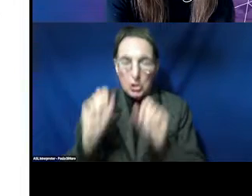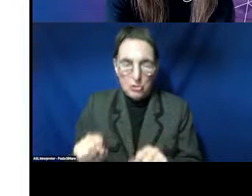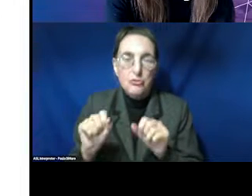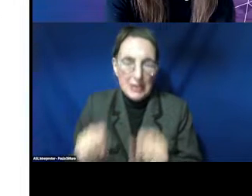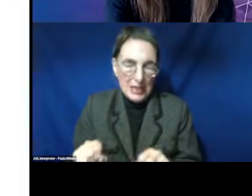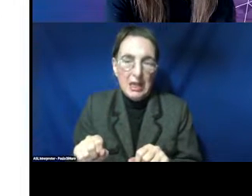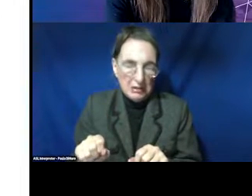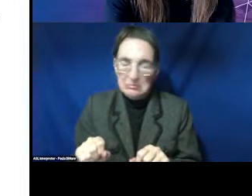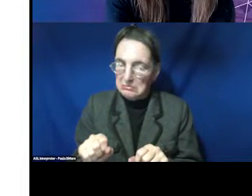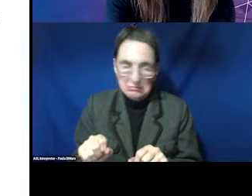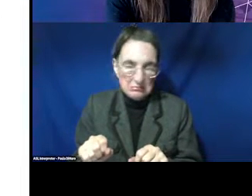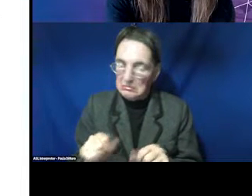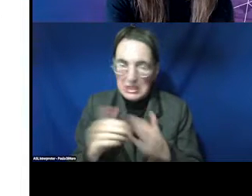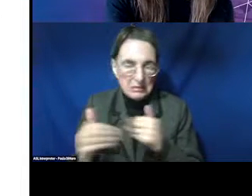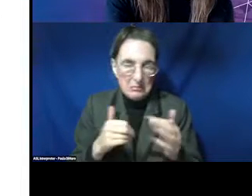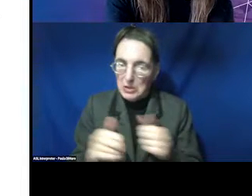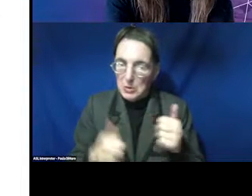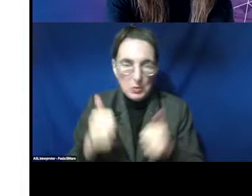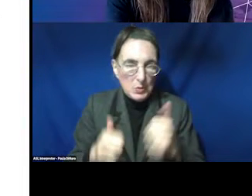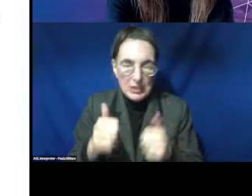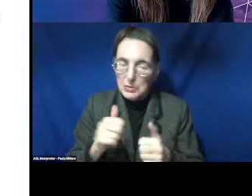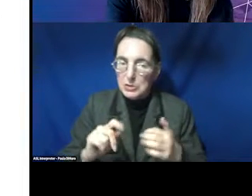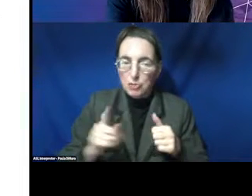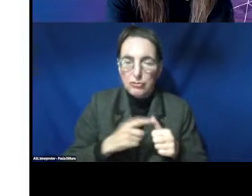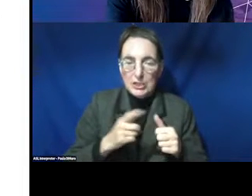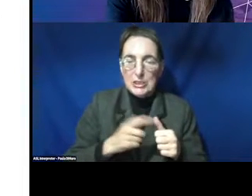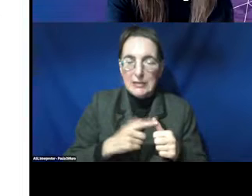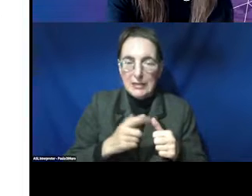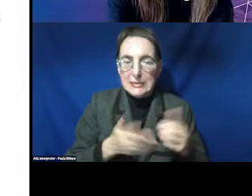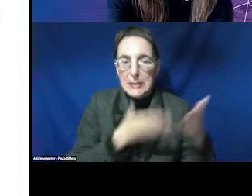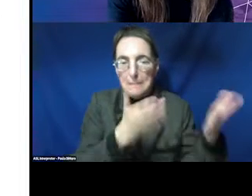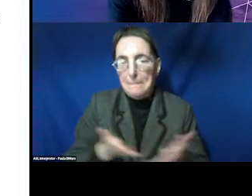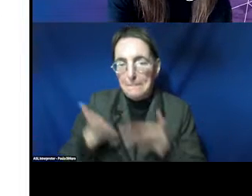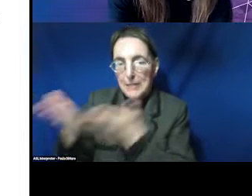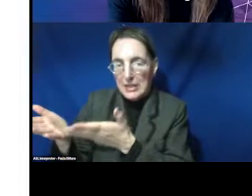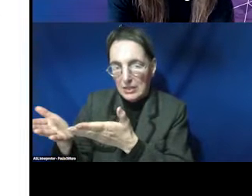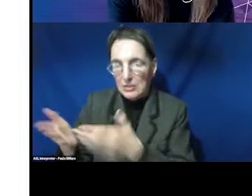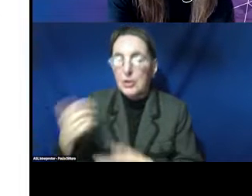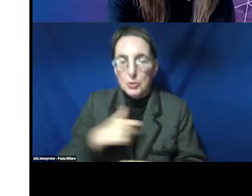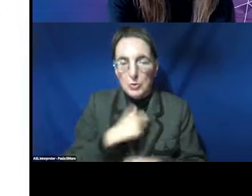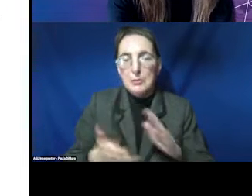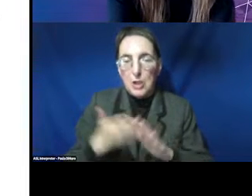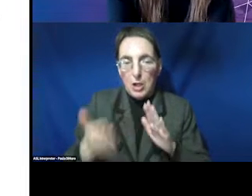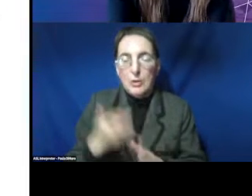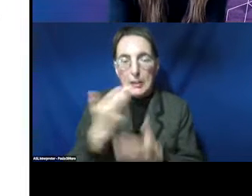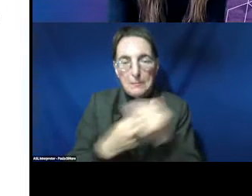So we'll be operating under two different systems where you can submit, you know, in both, whichever you choose.